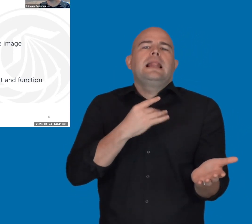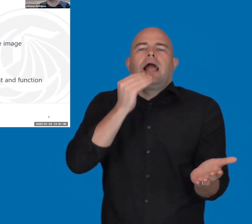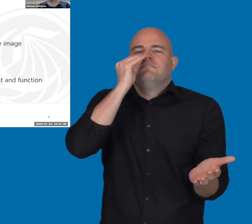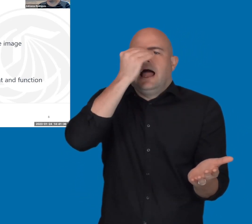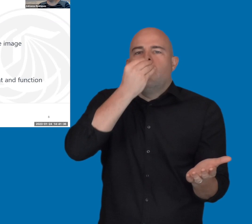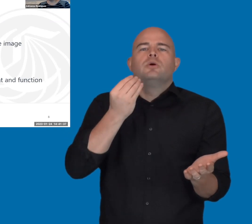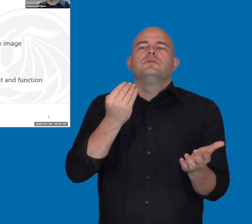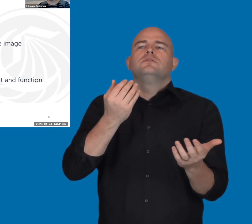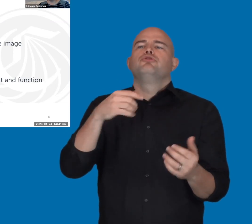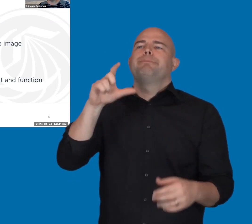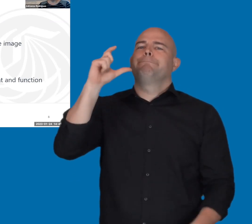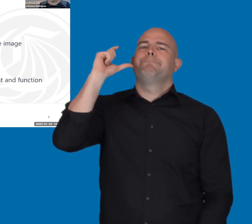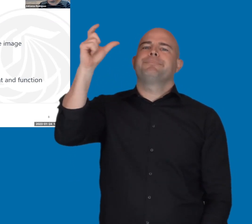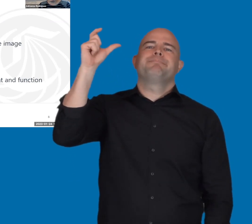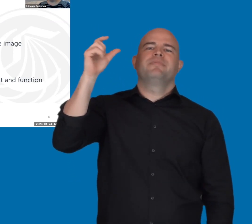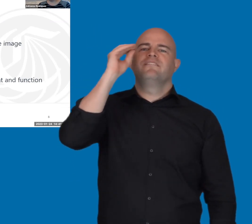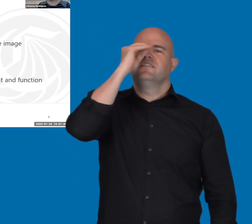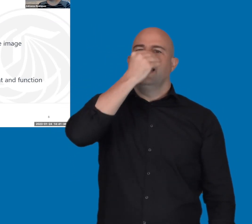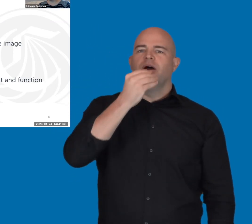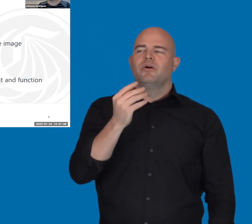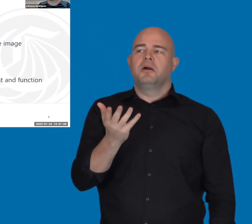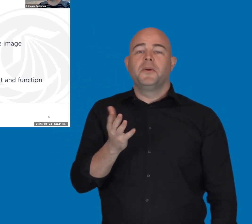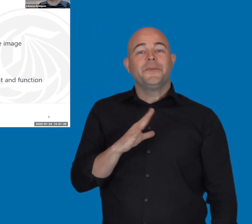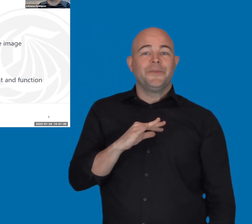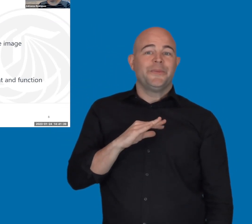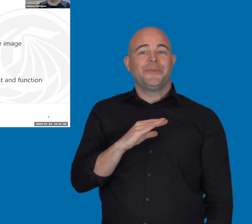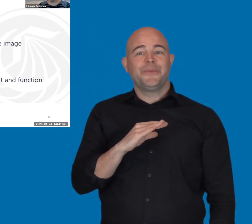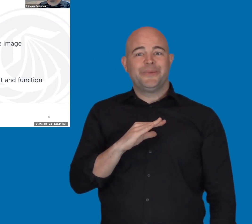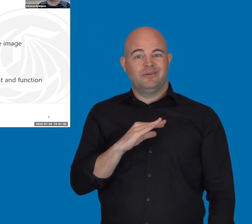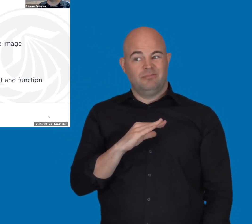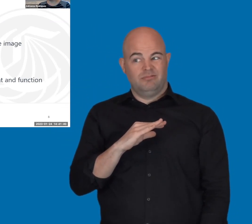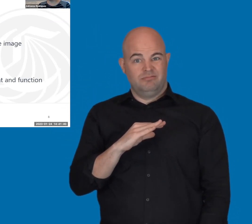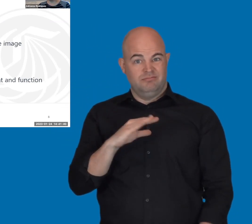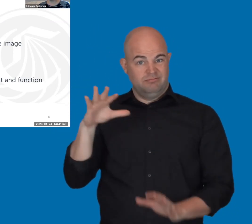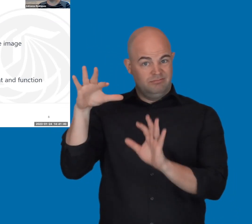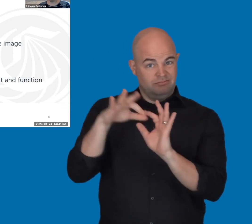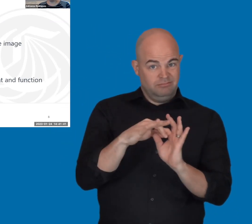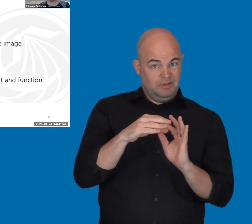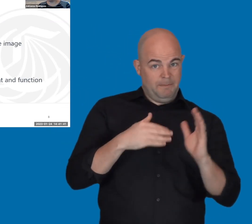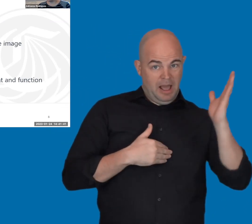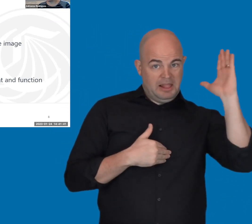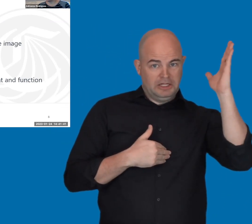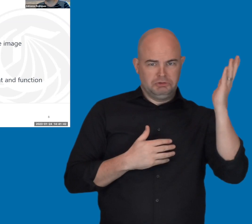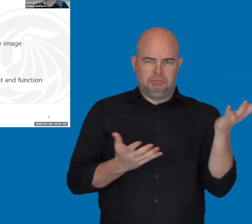So, it's nice, but it doesn't necessarily add to the lecture content so it would just be decorative.